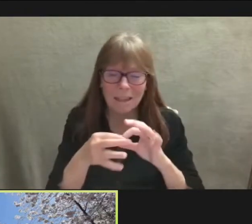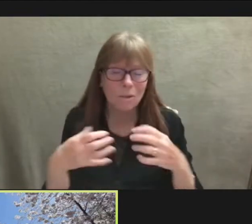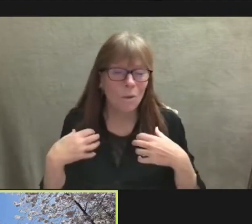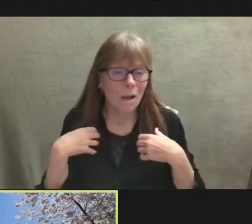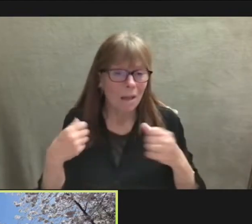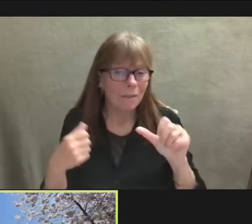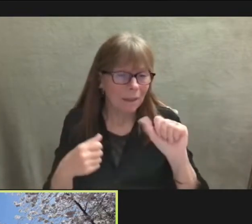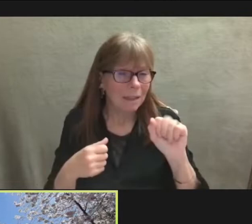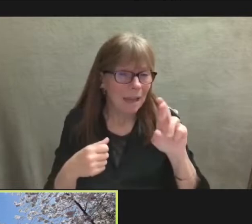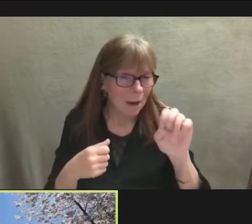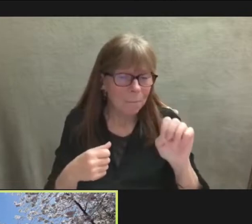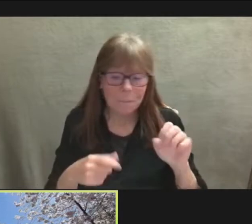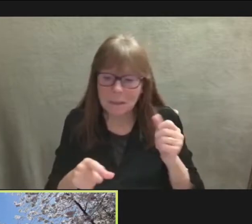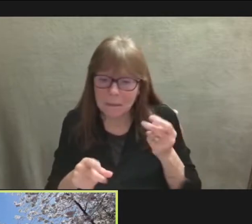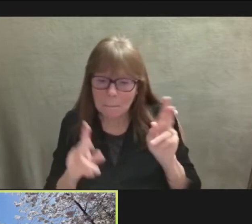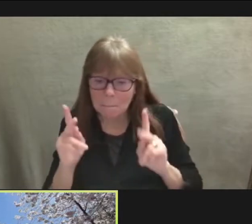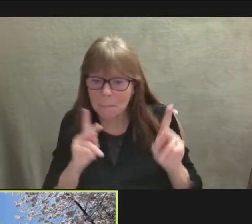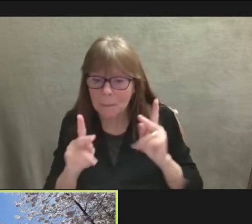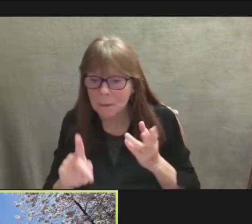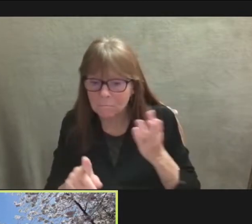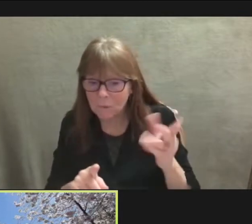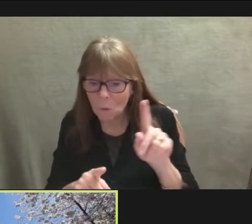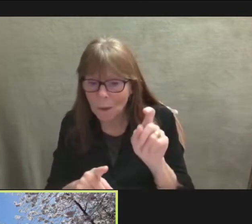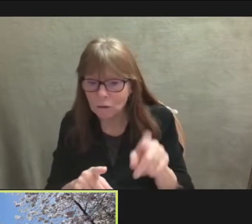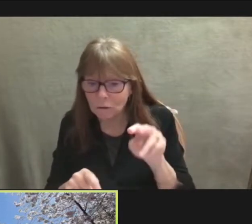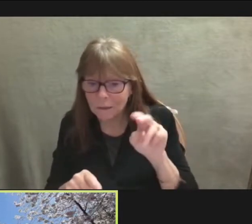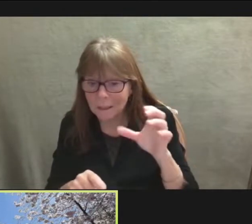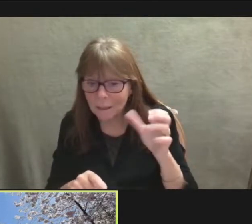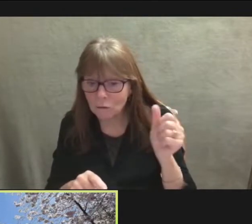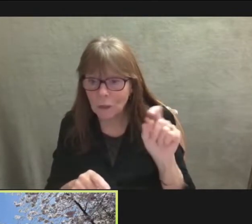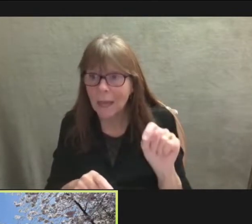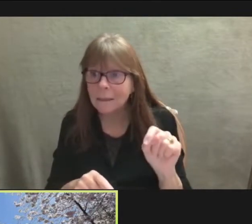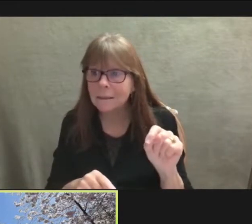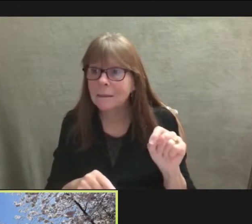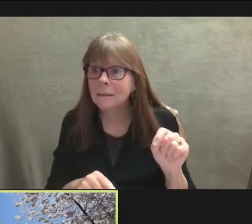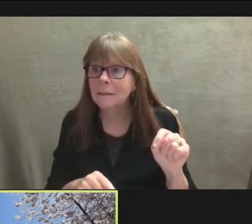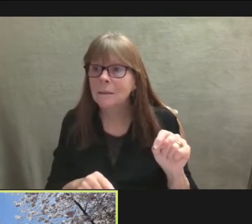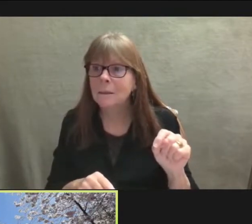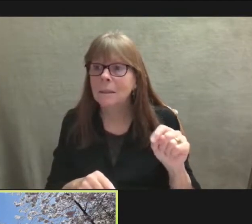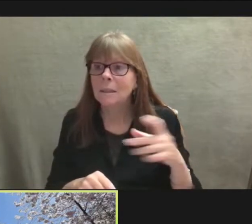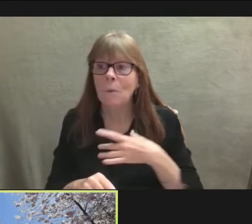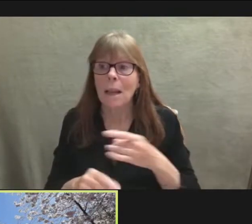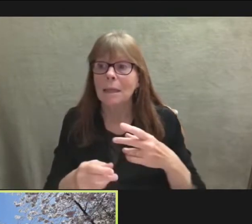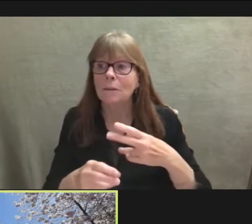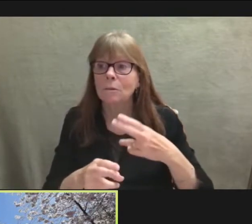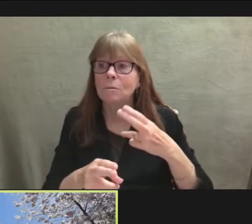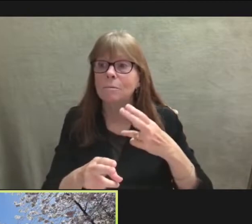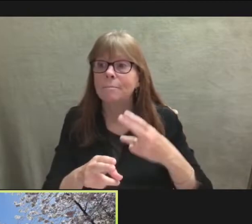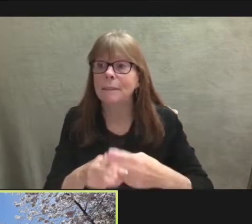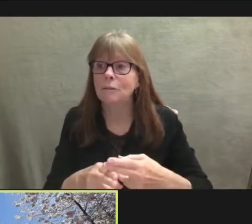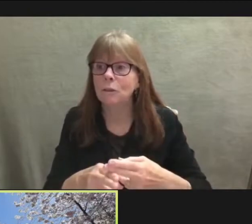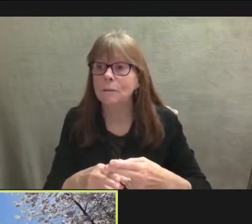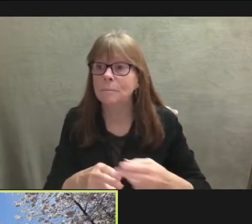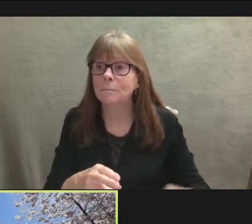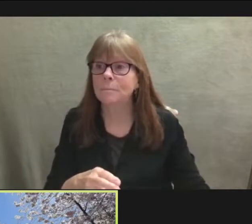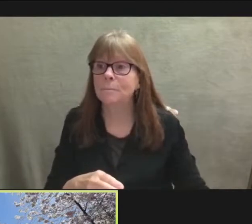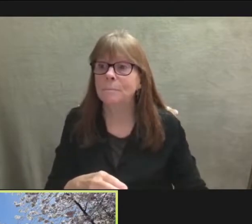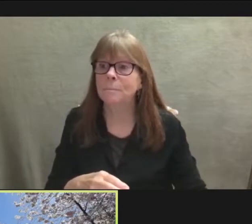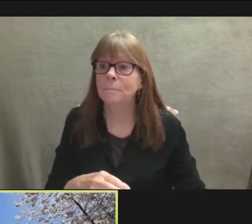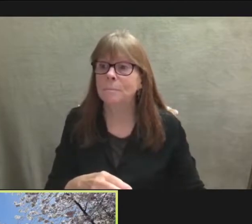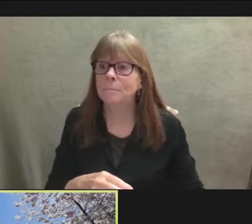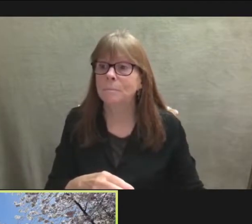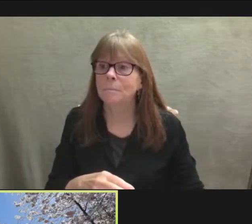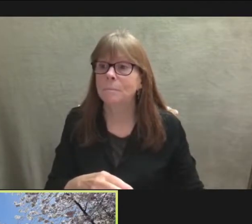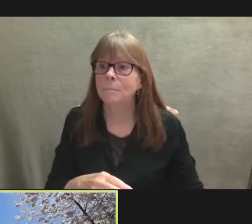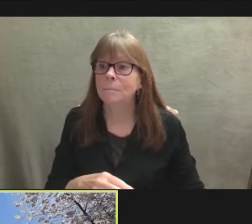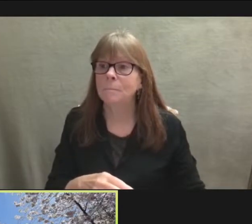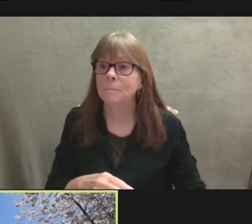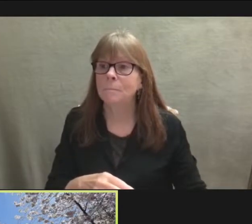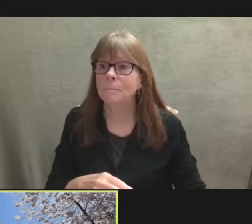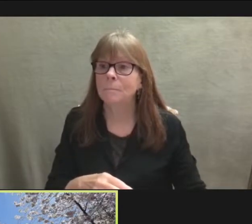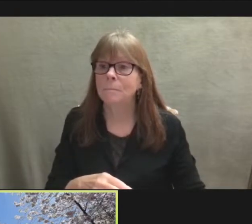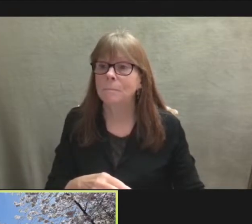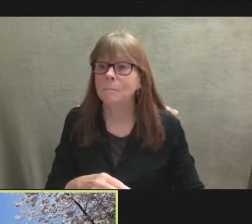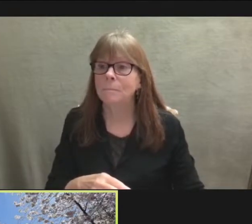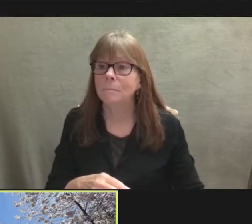We have a couple questions from the chat that we'd like to bring up. Umm.. let's see. So what